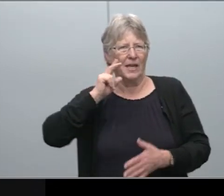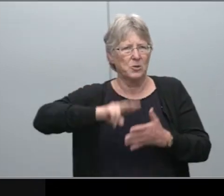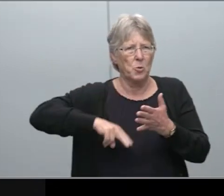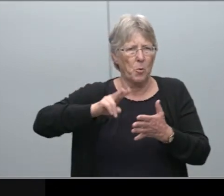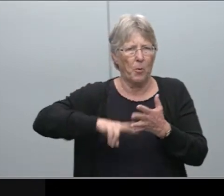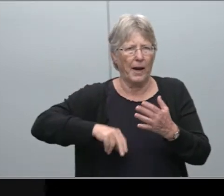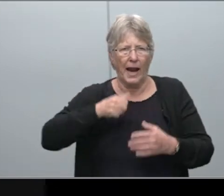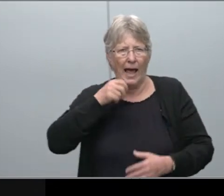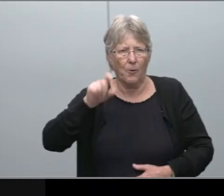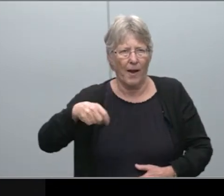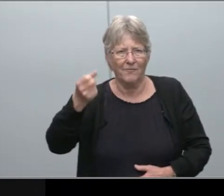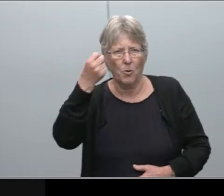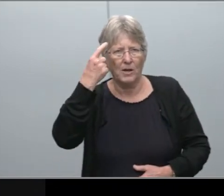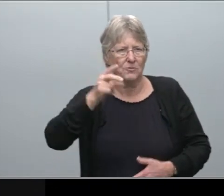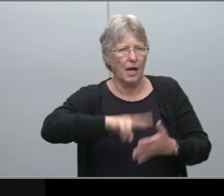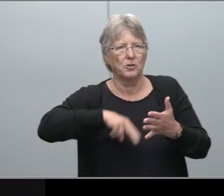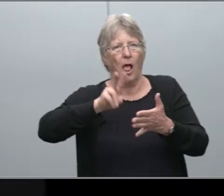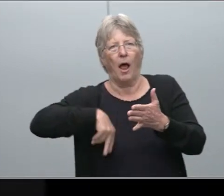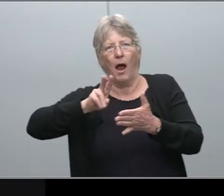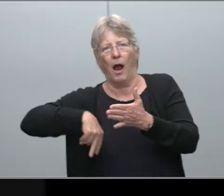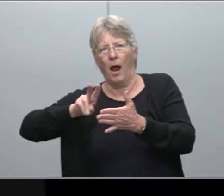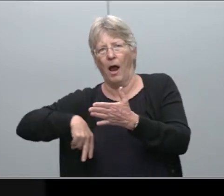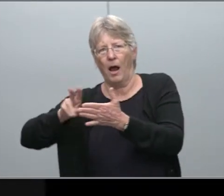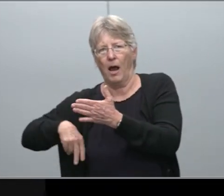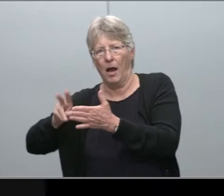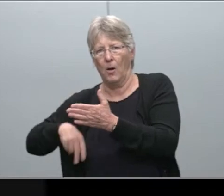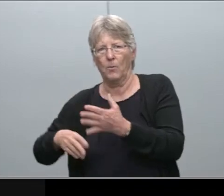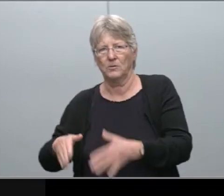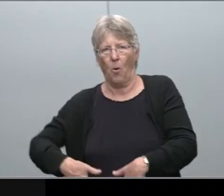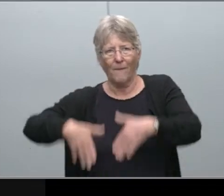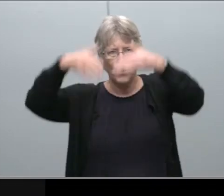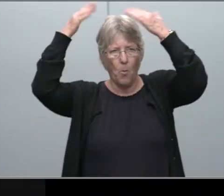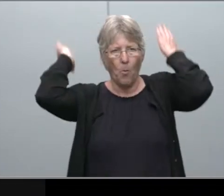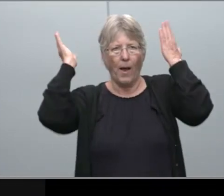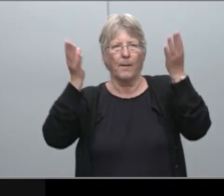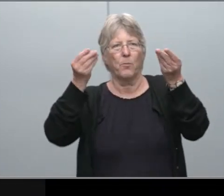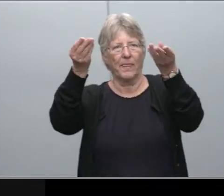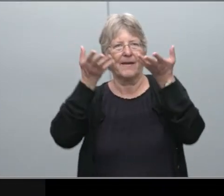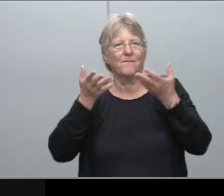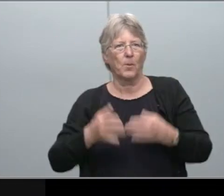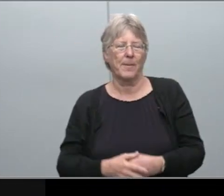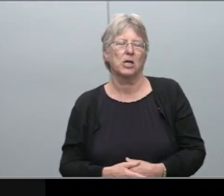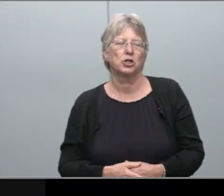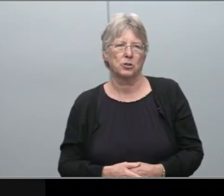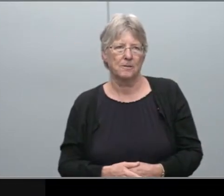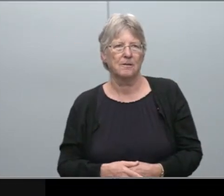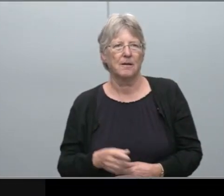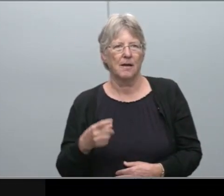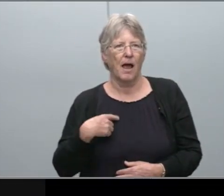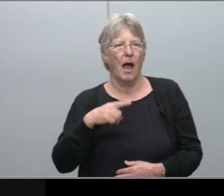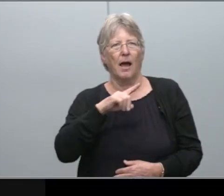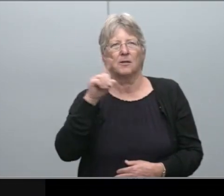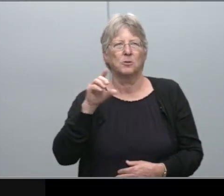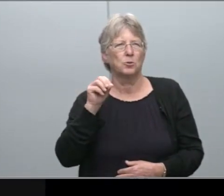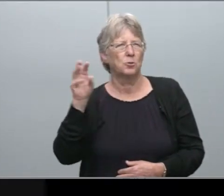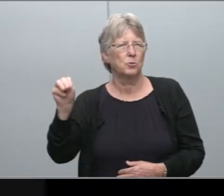And he gets to see all the ways that, and he's, you know, it's a challenge for him. He's not an educator.